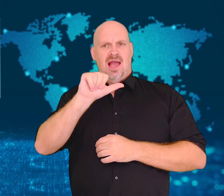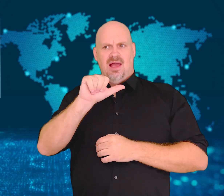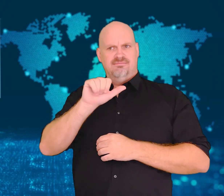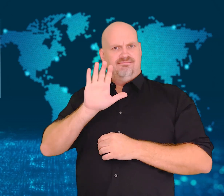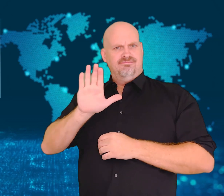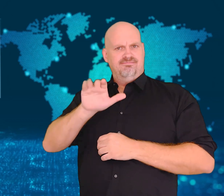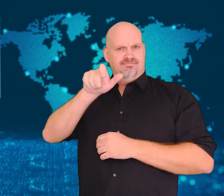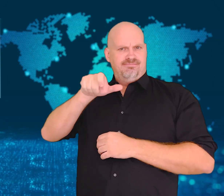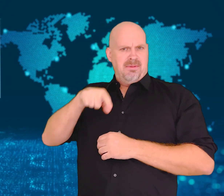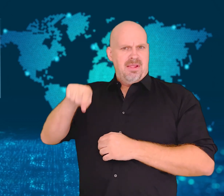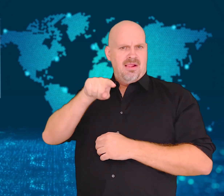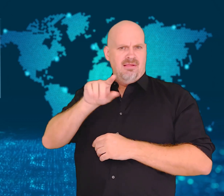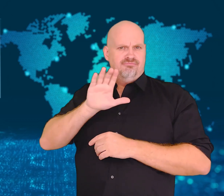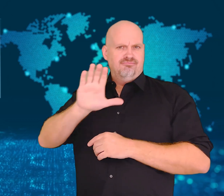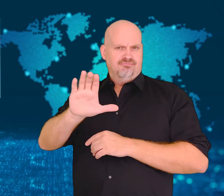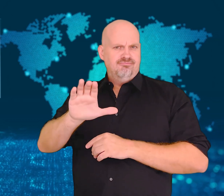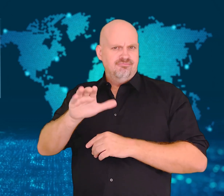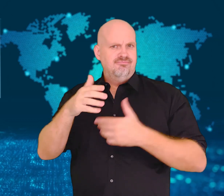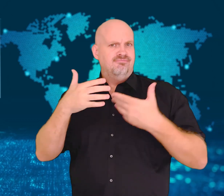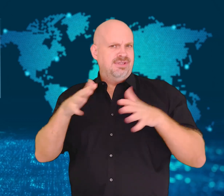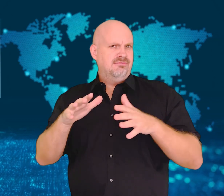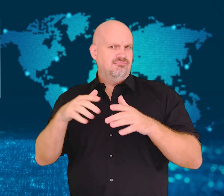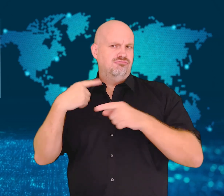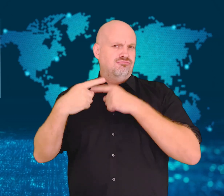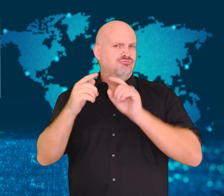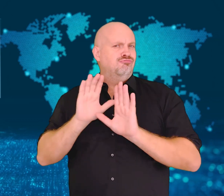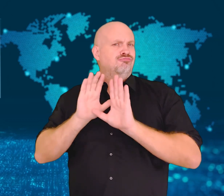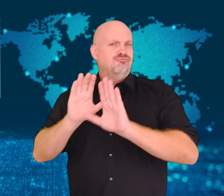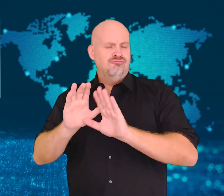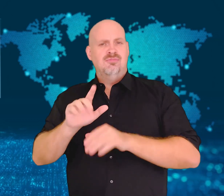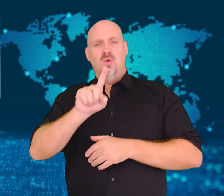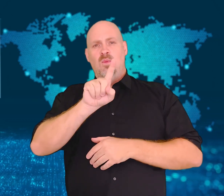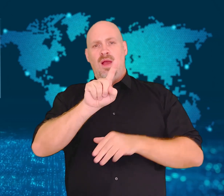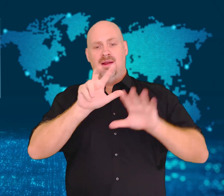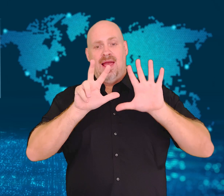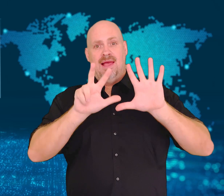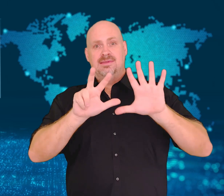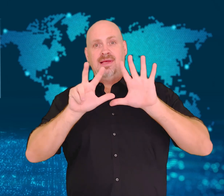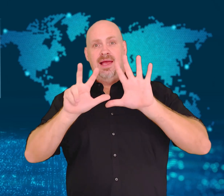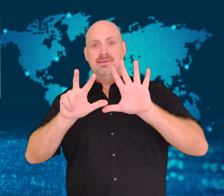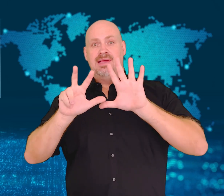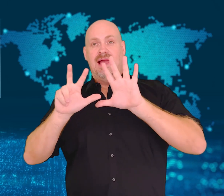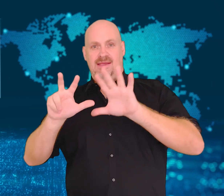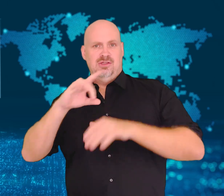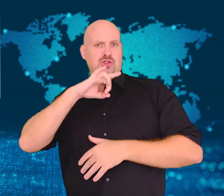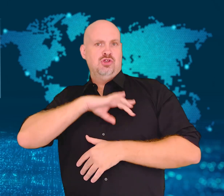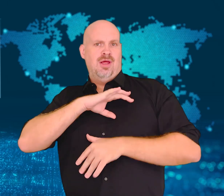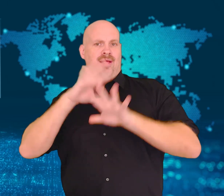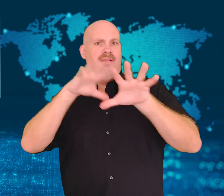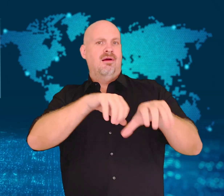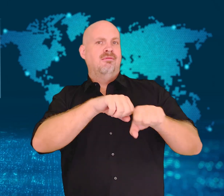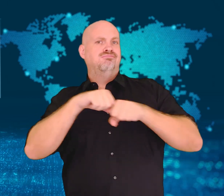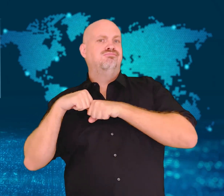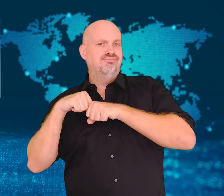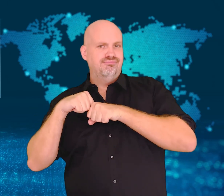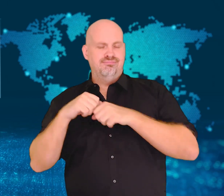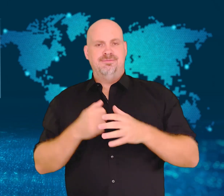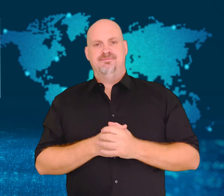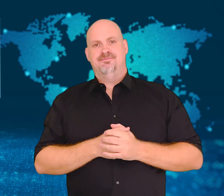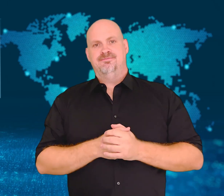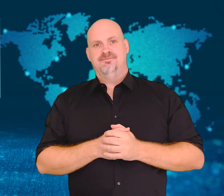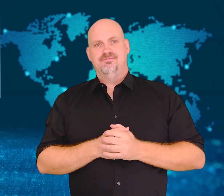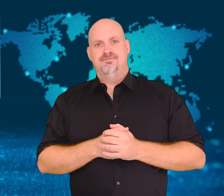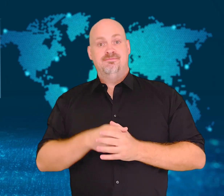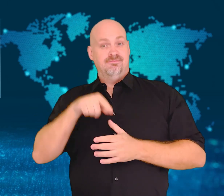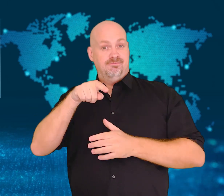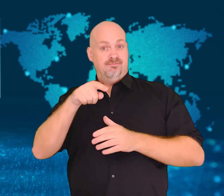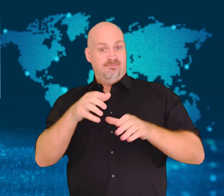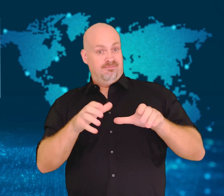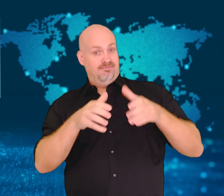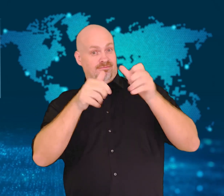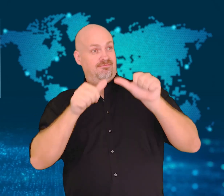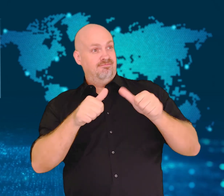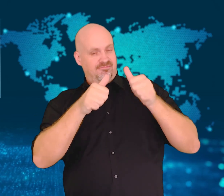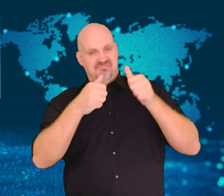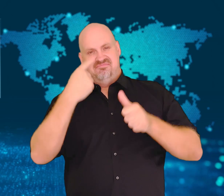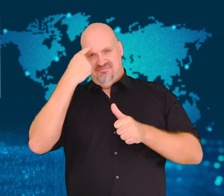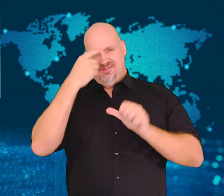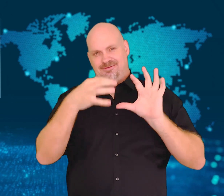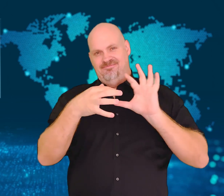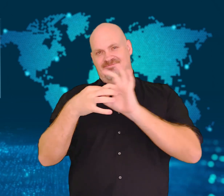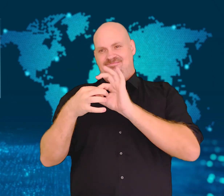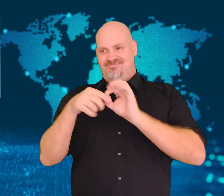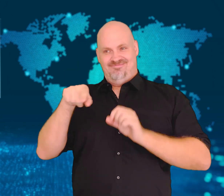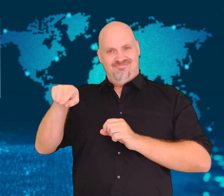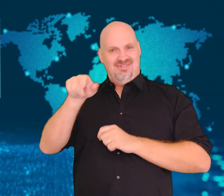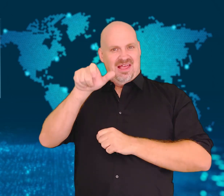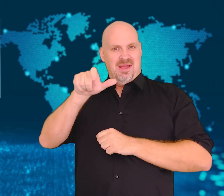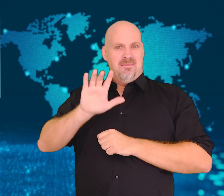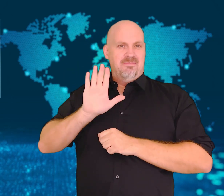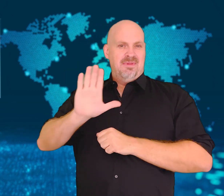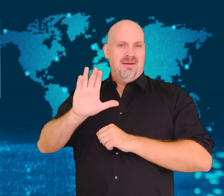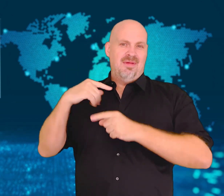The large monuments likely represented the ancestors of those Polynesian people.